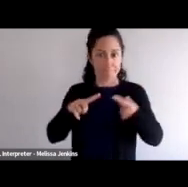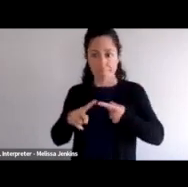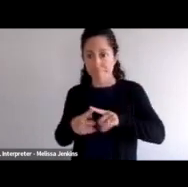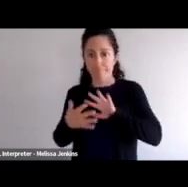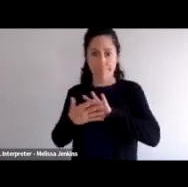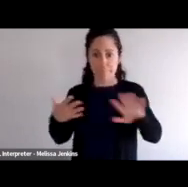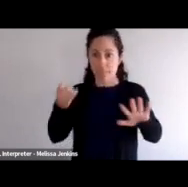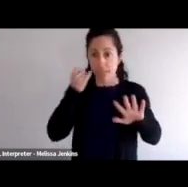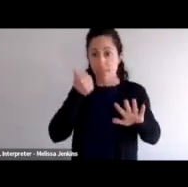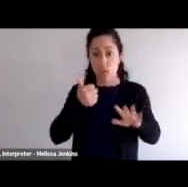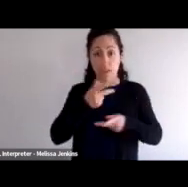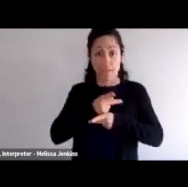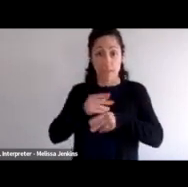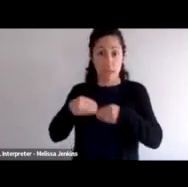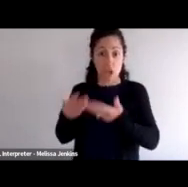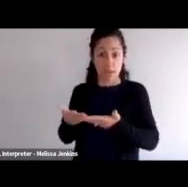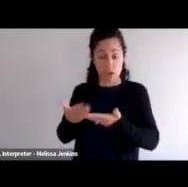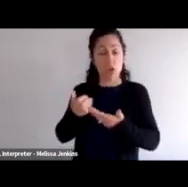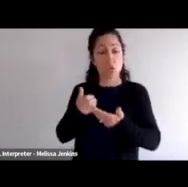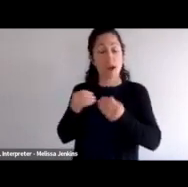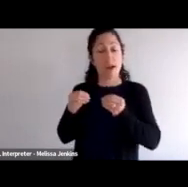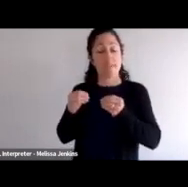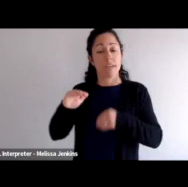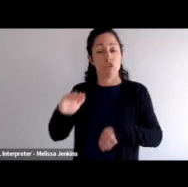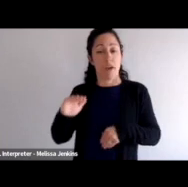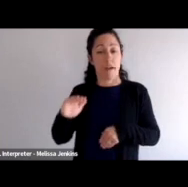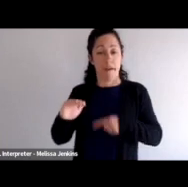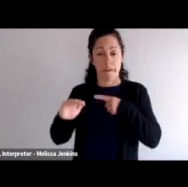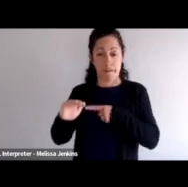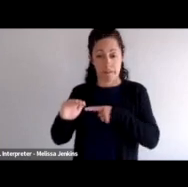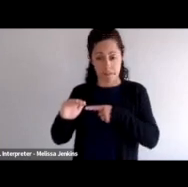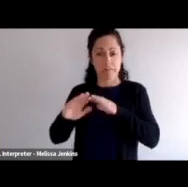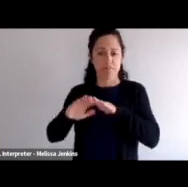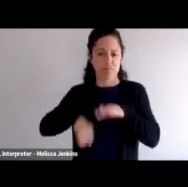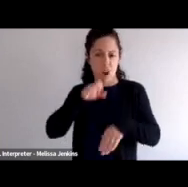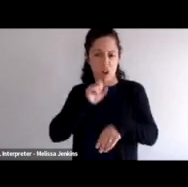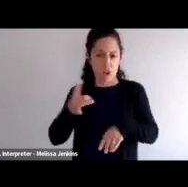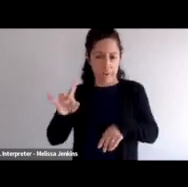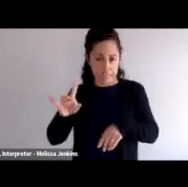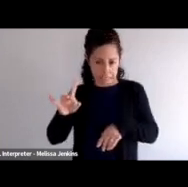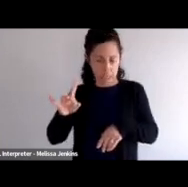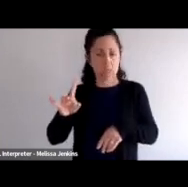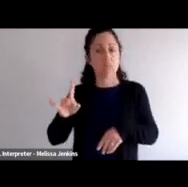you are a caregiver and you have a child that is a minor you would enter your information and